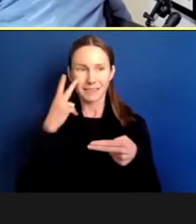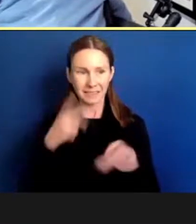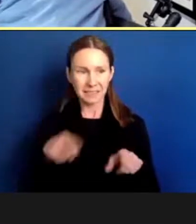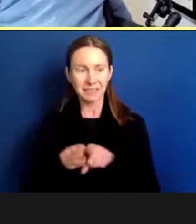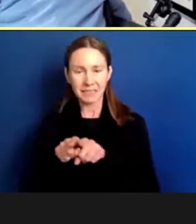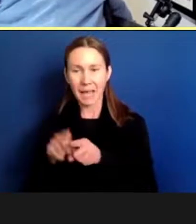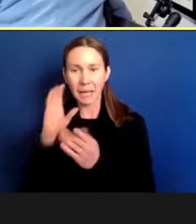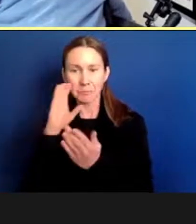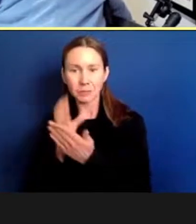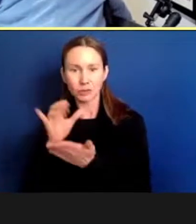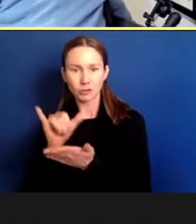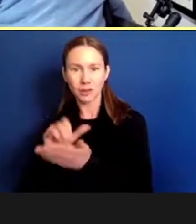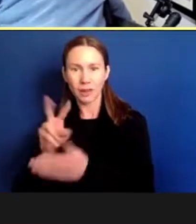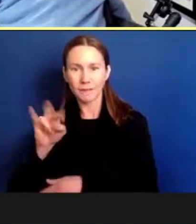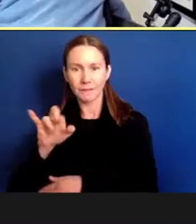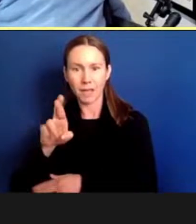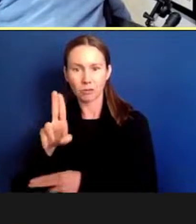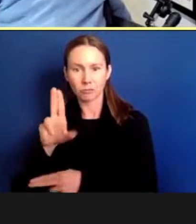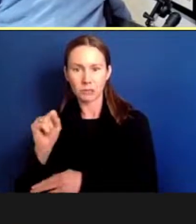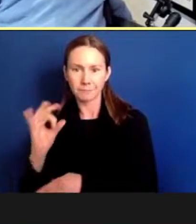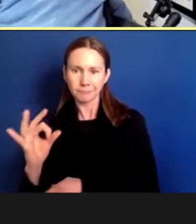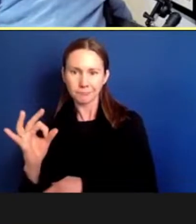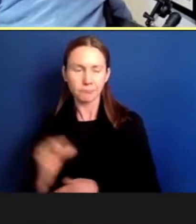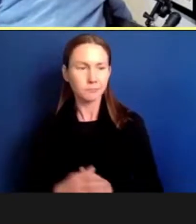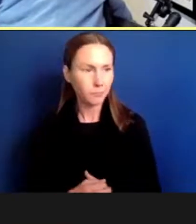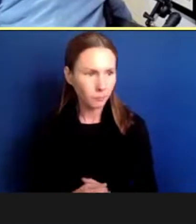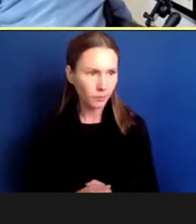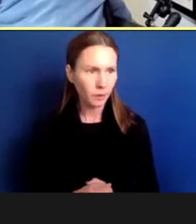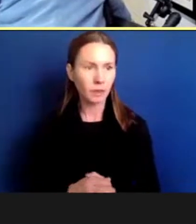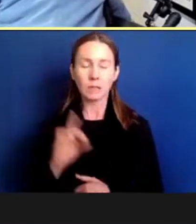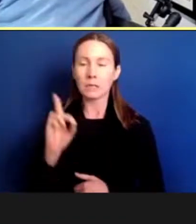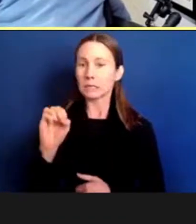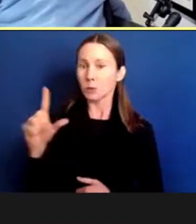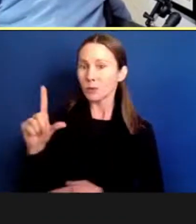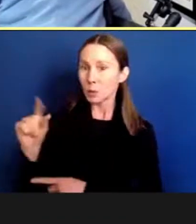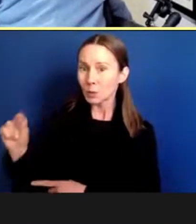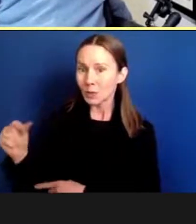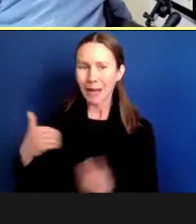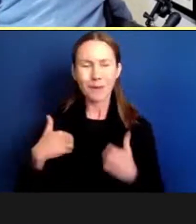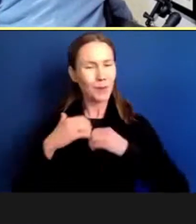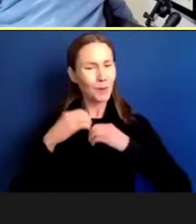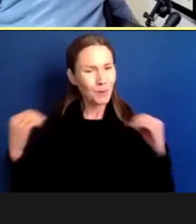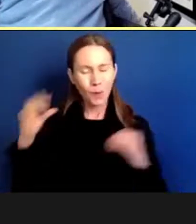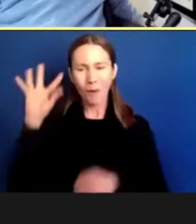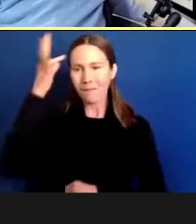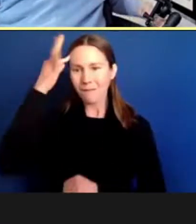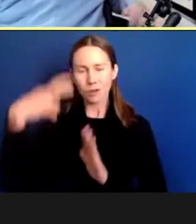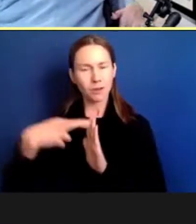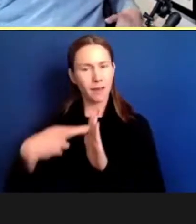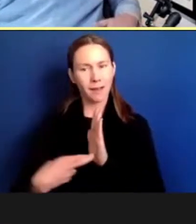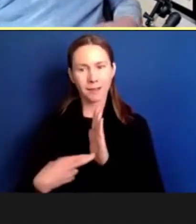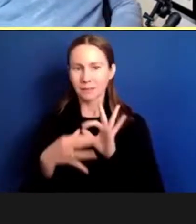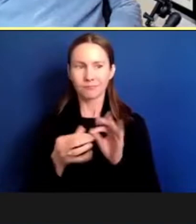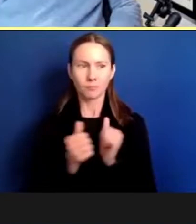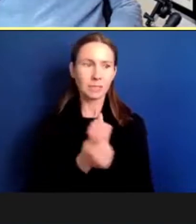In December 2020, there was no federal guidance on the safe and equitable allocation of vaccines.